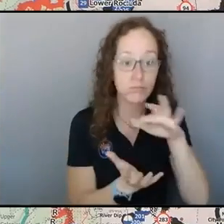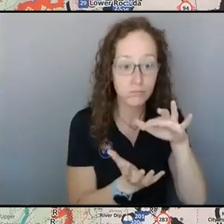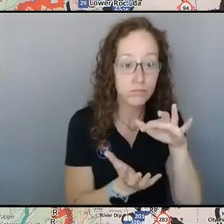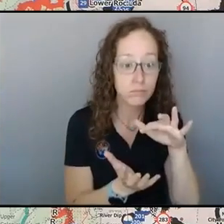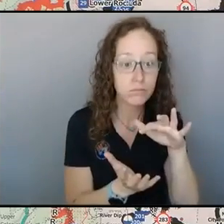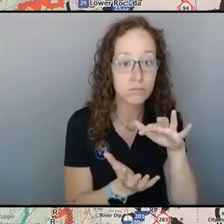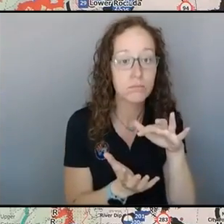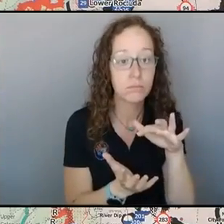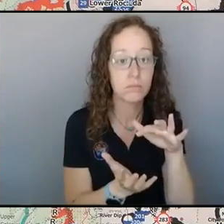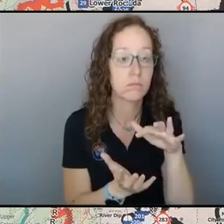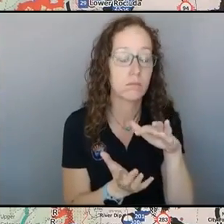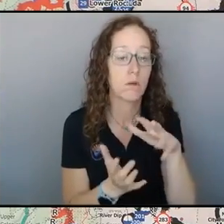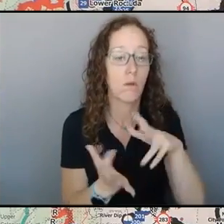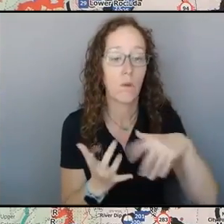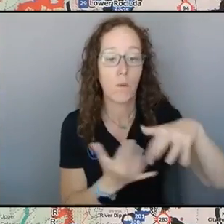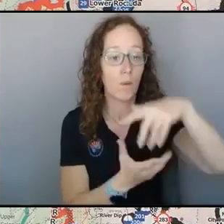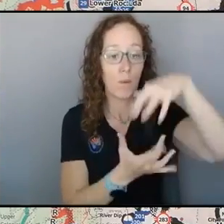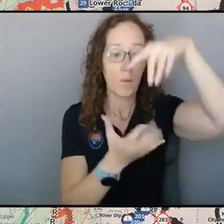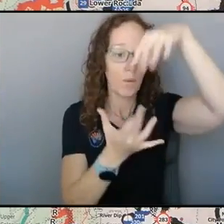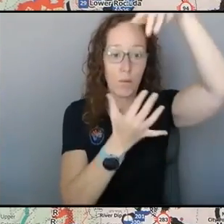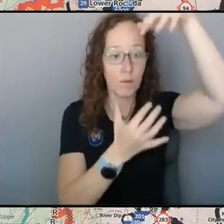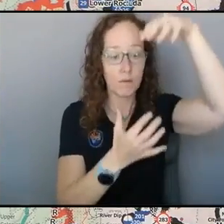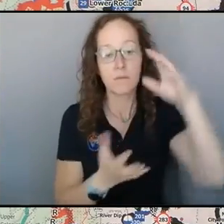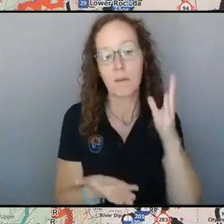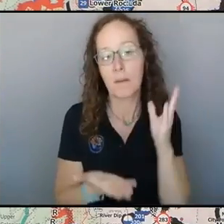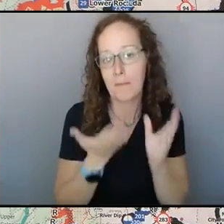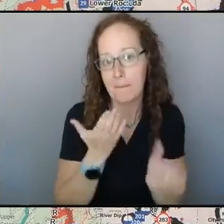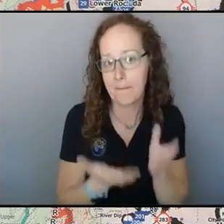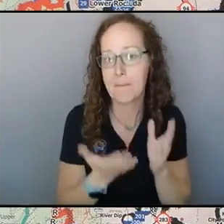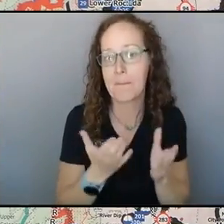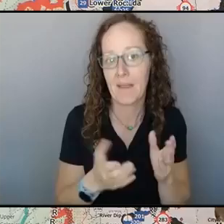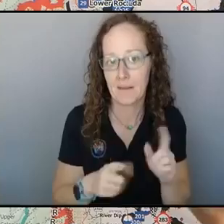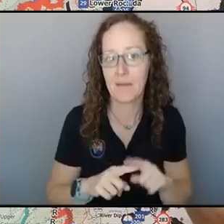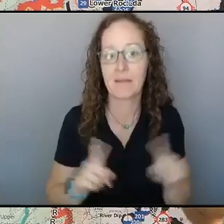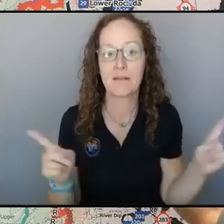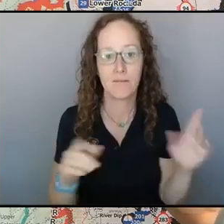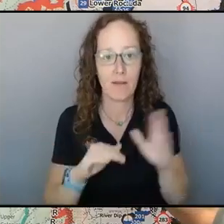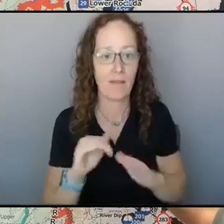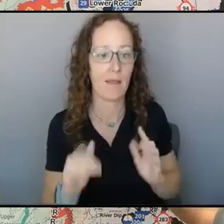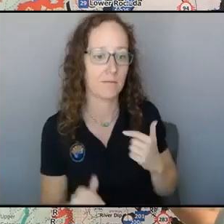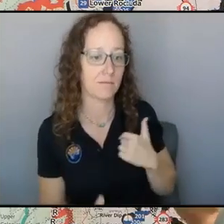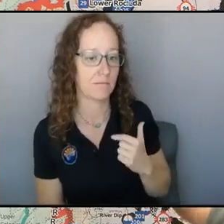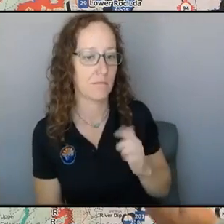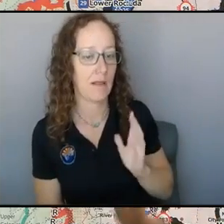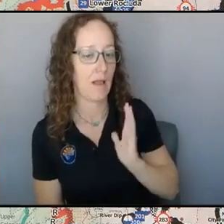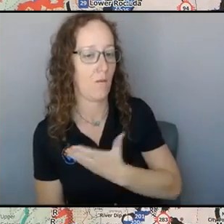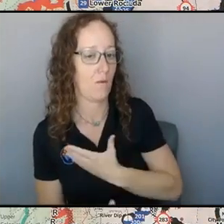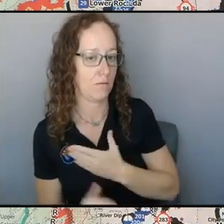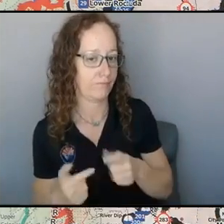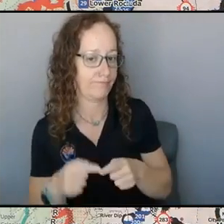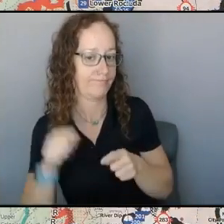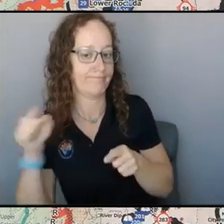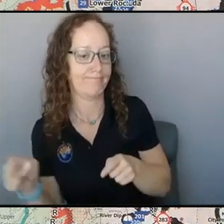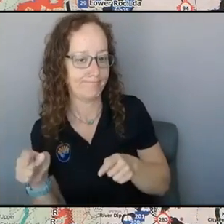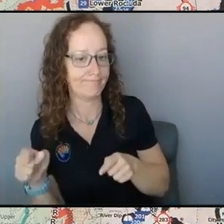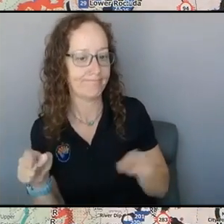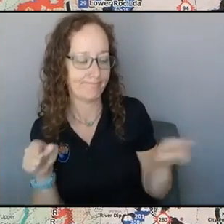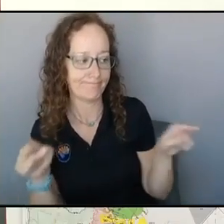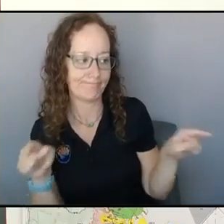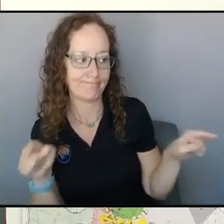this area you could be looking at a much different setup than what we're looking at over here. So, looking at the matrix just